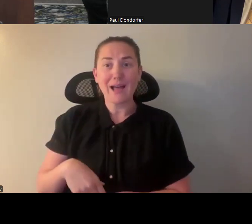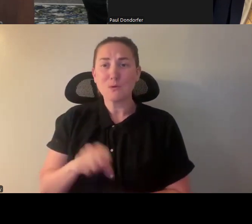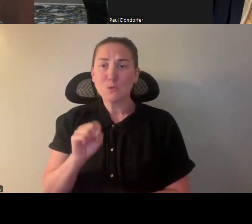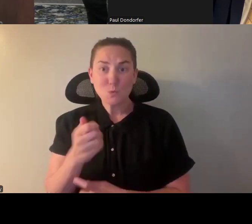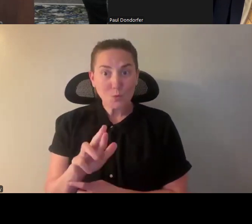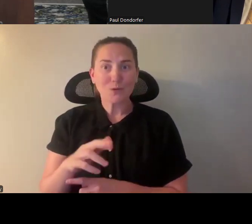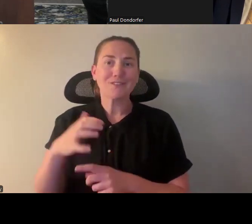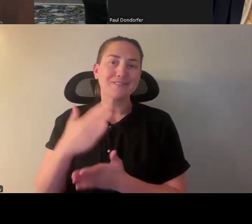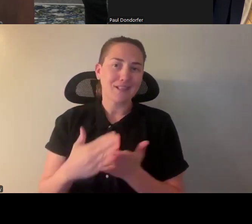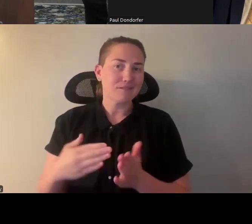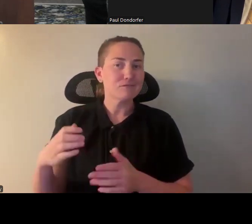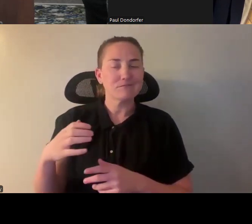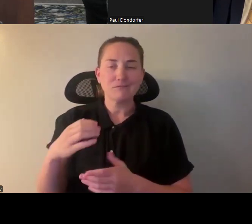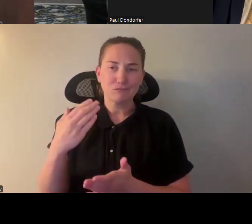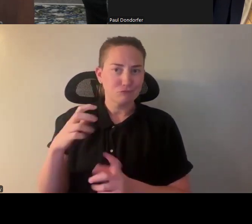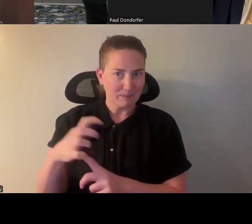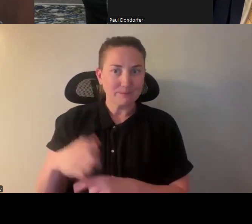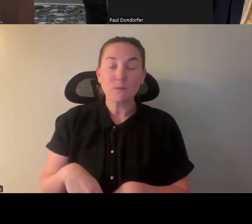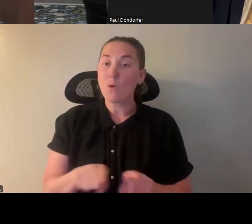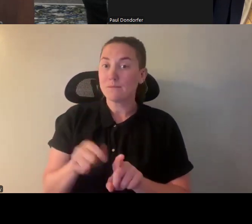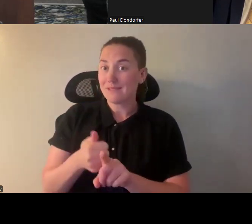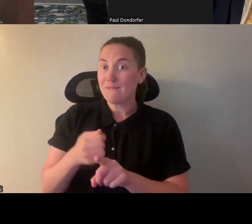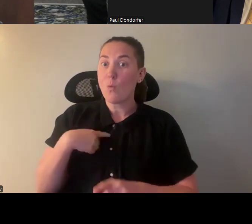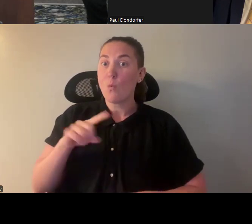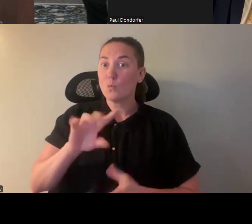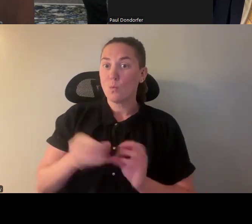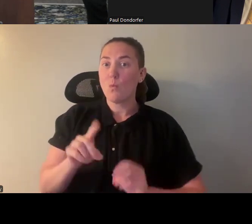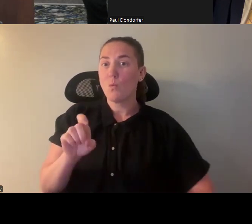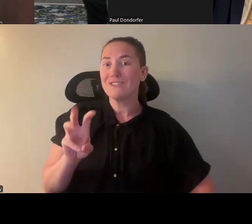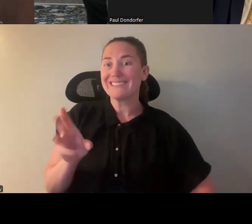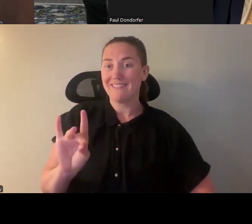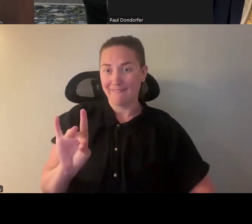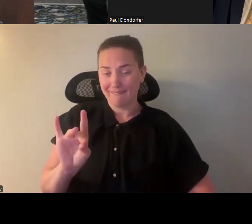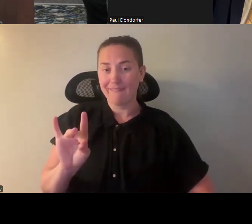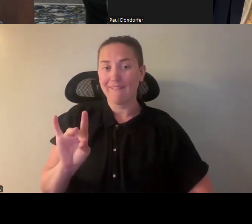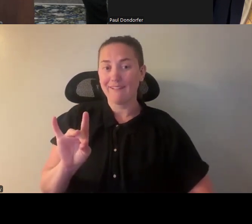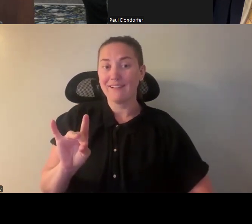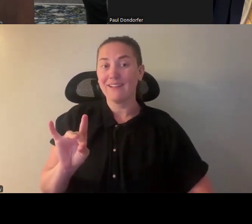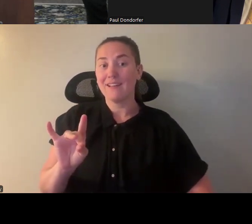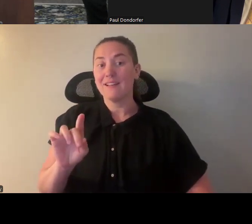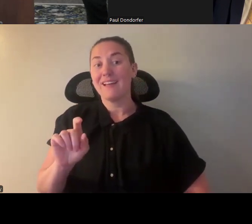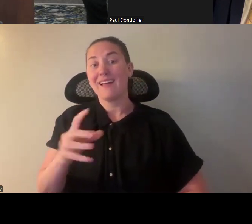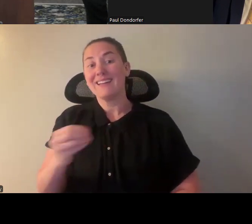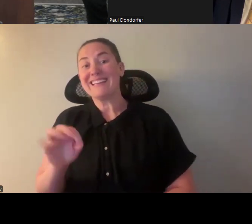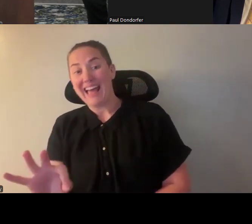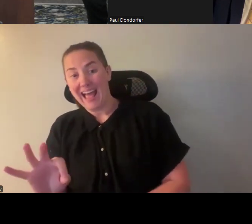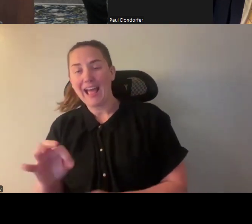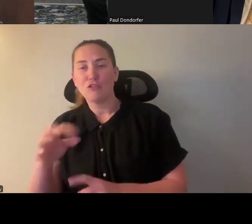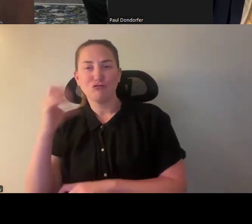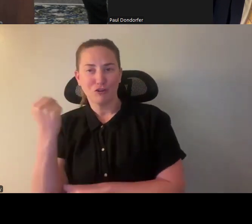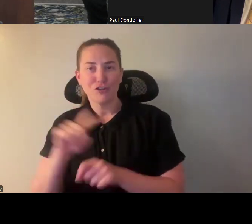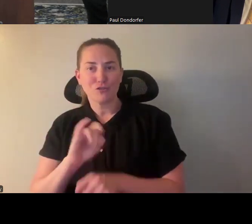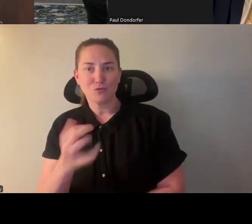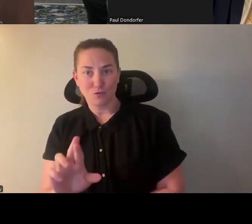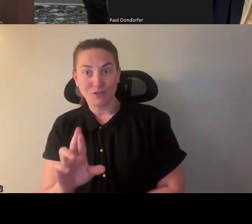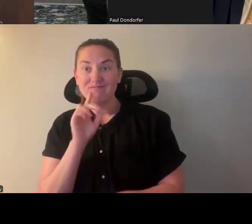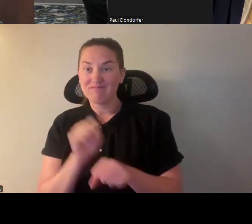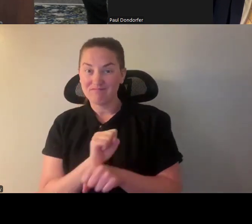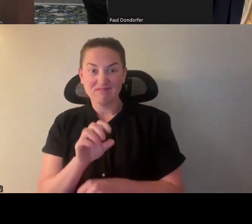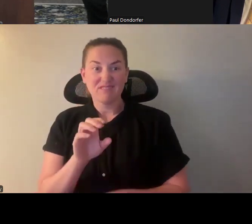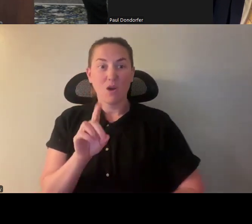champion He currently has a 168 uh and n record as a junior 106 of those coming by pin Chris